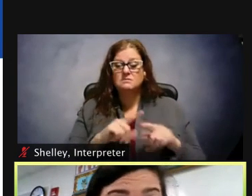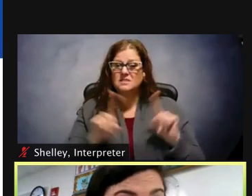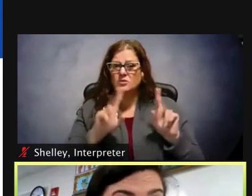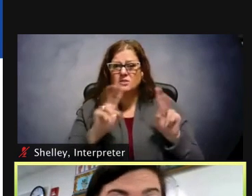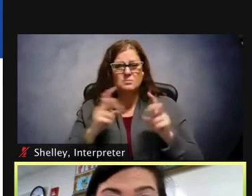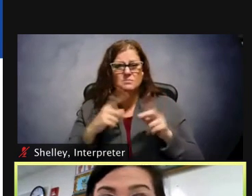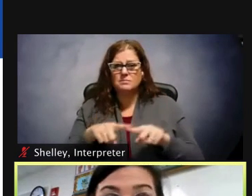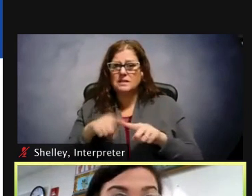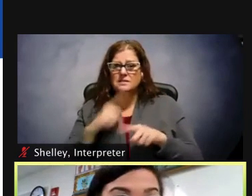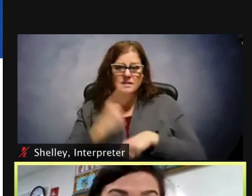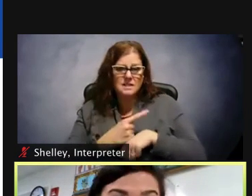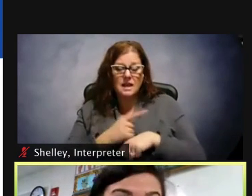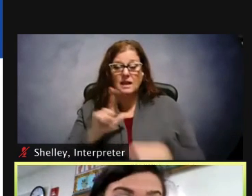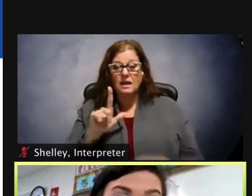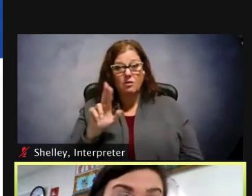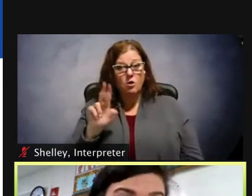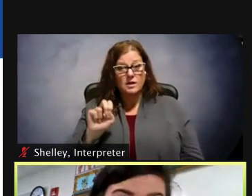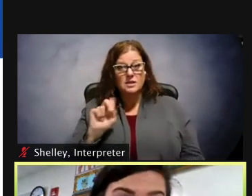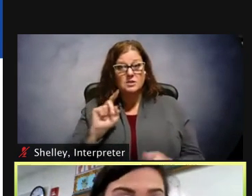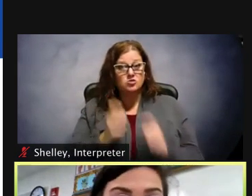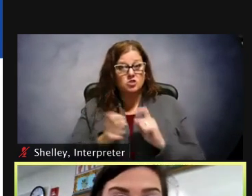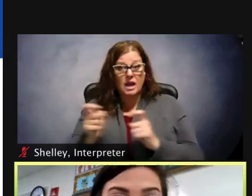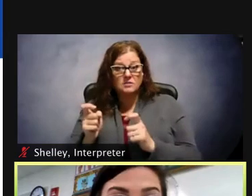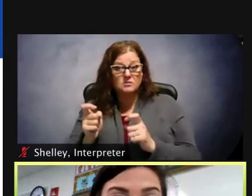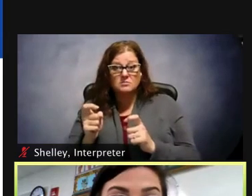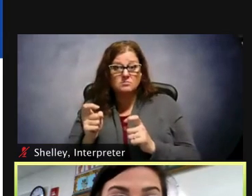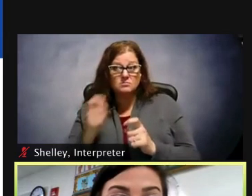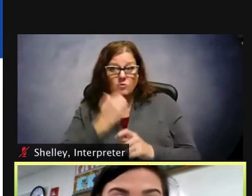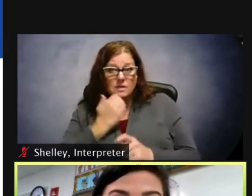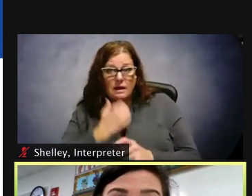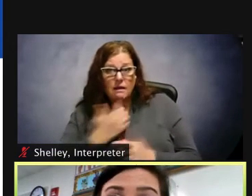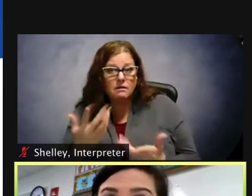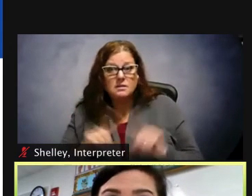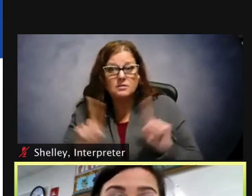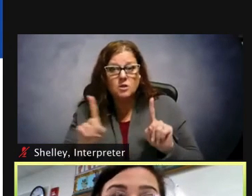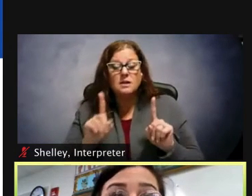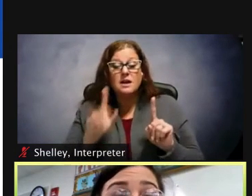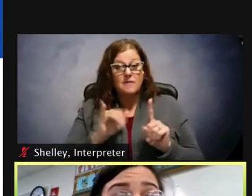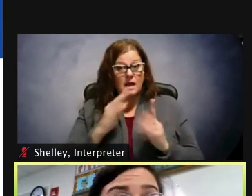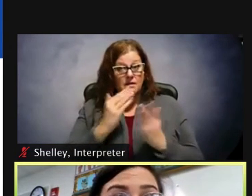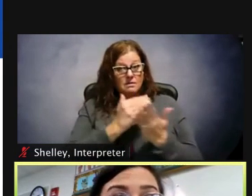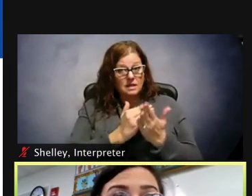guys the LRE changed even for the day, if it was that particular lesson that was too challenging